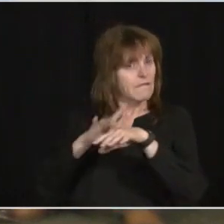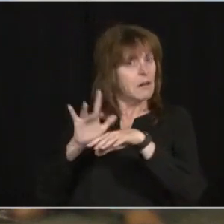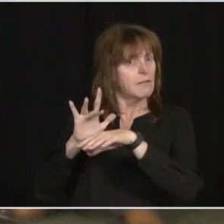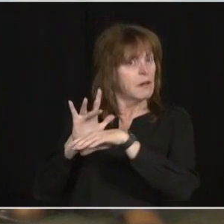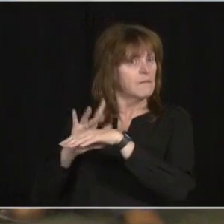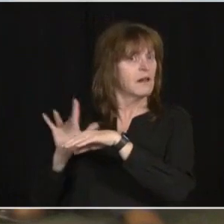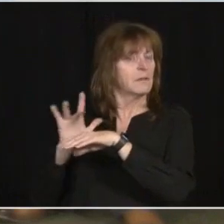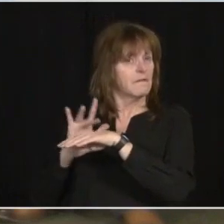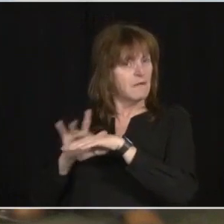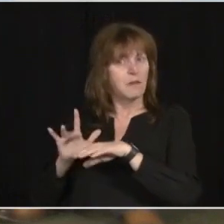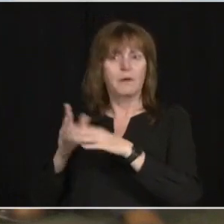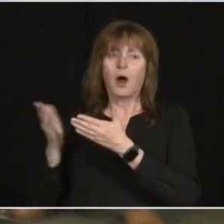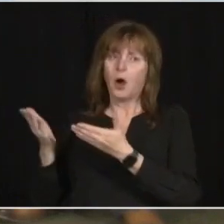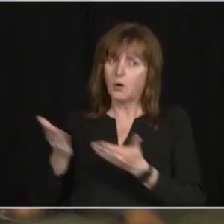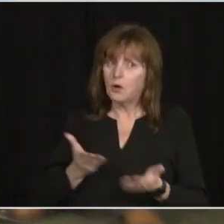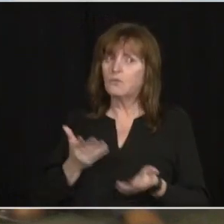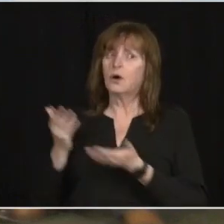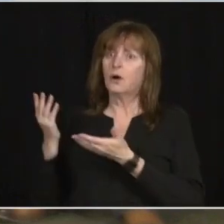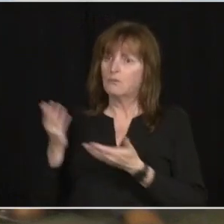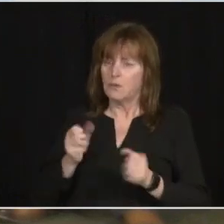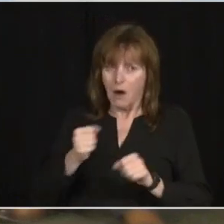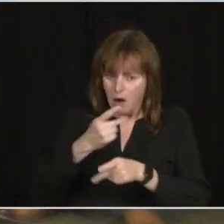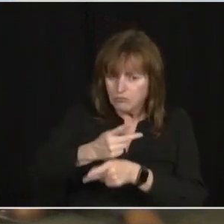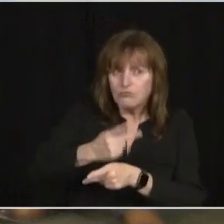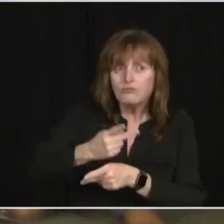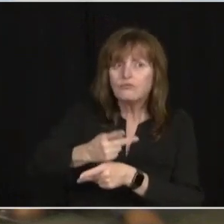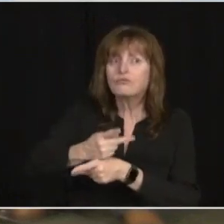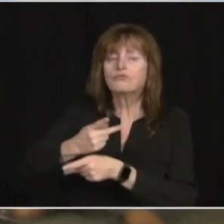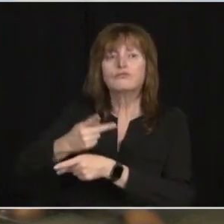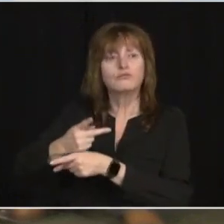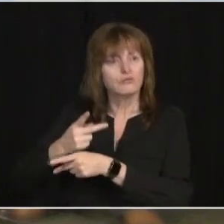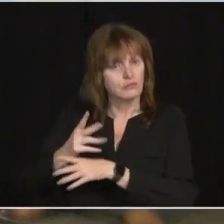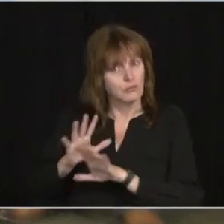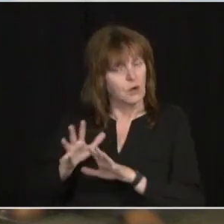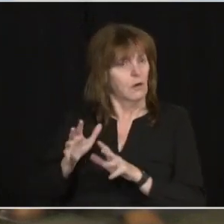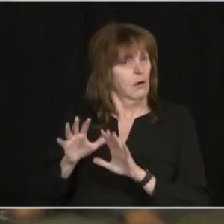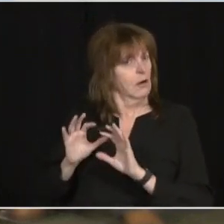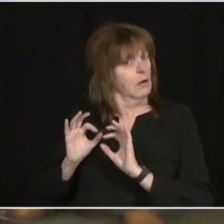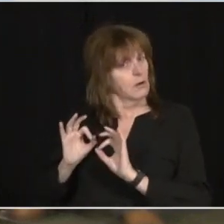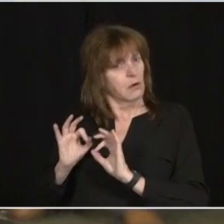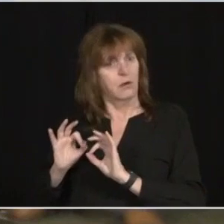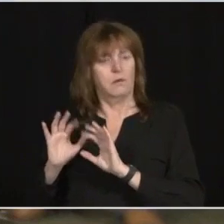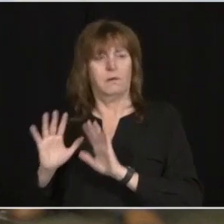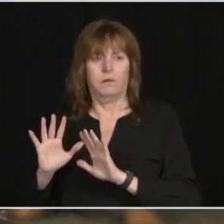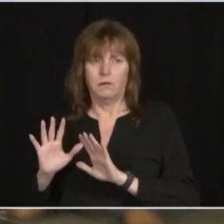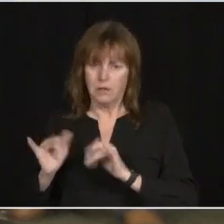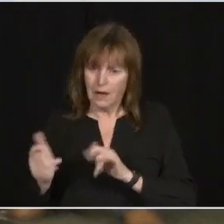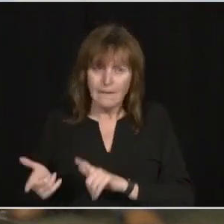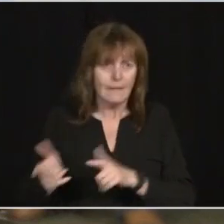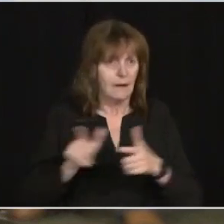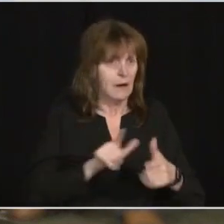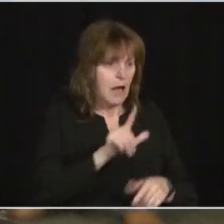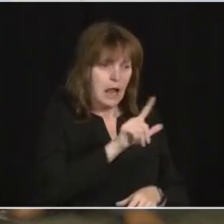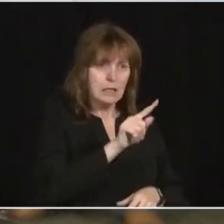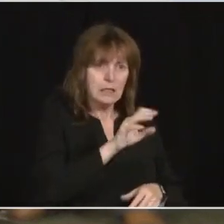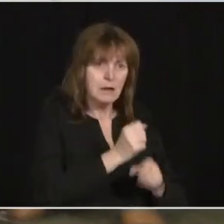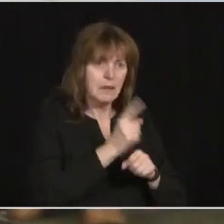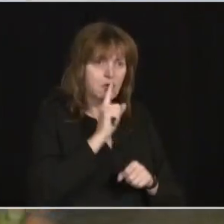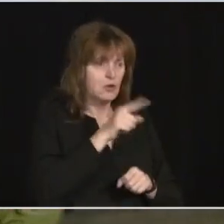And now what we need to do is work on long-term care and make sure that very, very vulnerable group of people is protected.